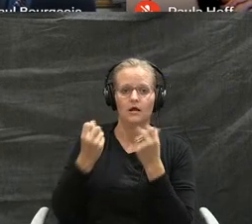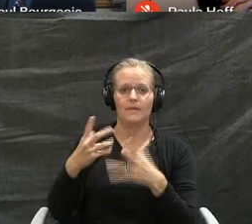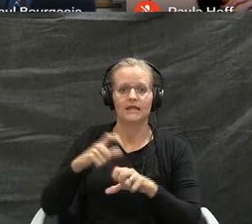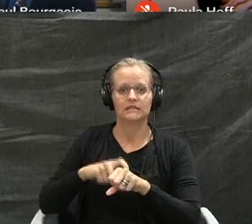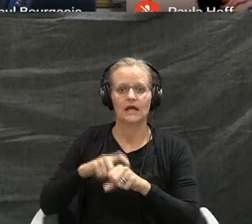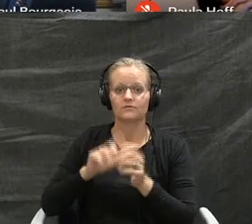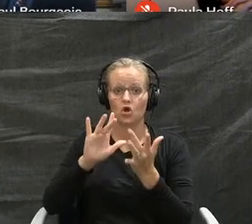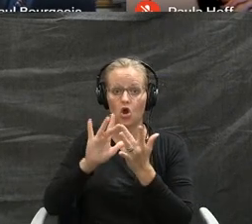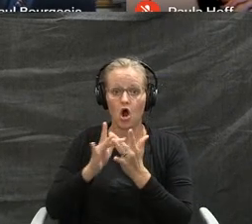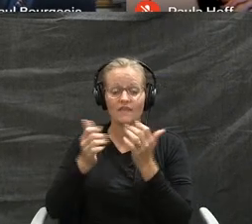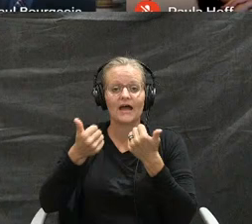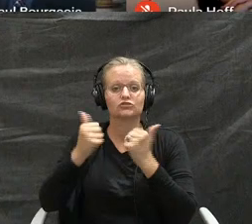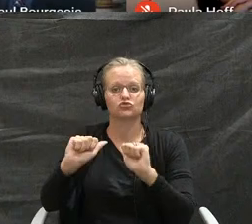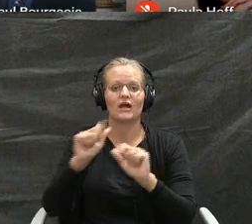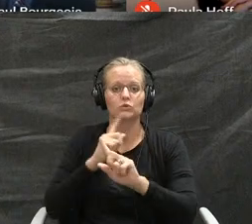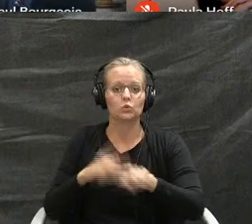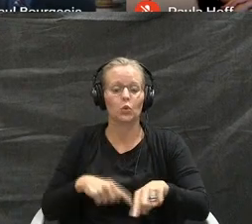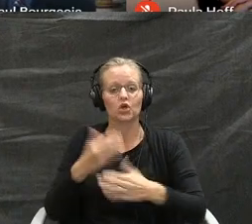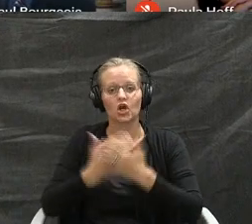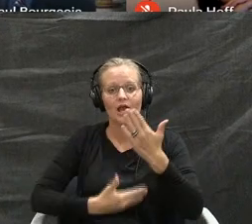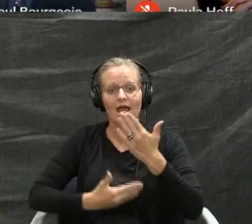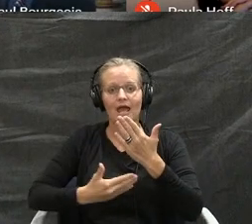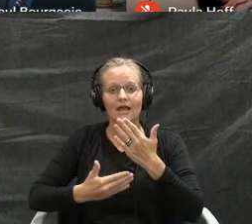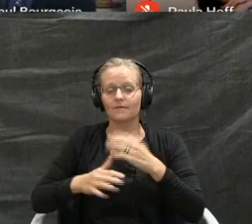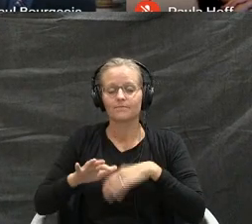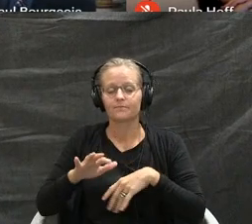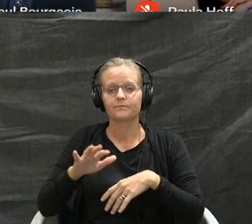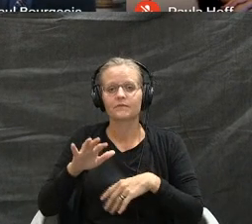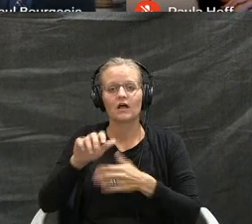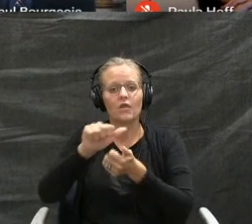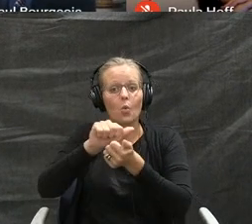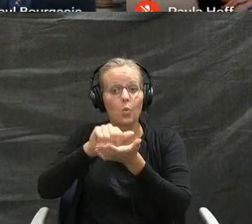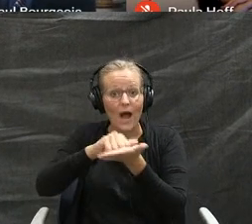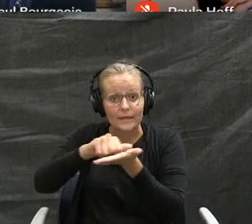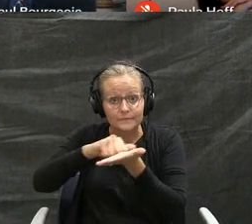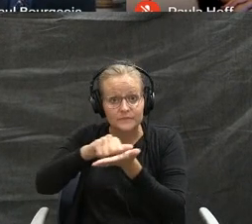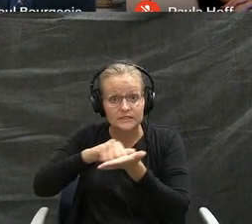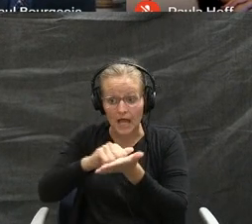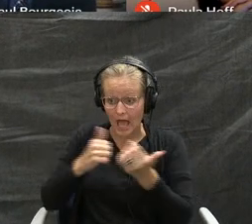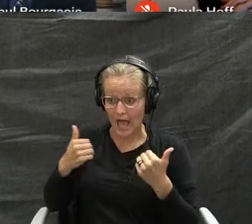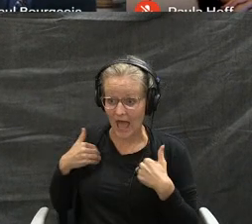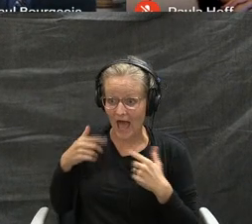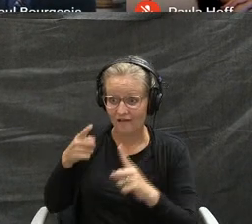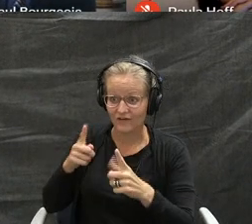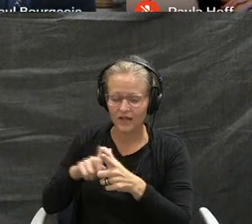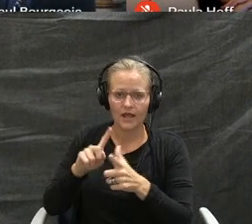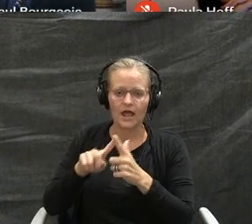sanitizer. I'm sorry I disinfecting wipes. They'll have him on, but they'll say there out of stock and you can't even